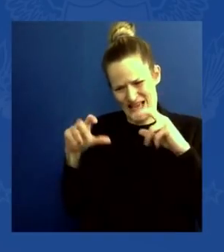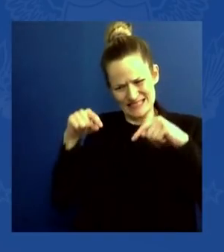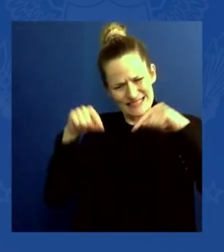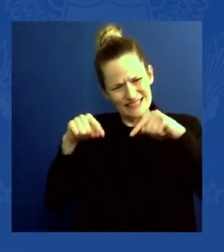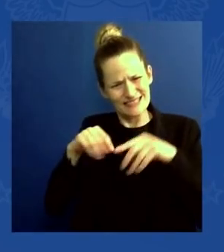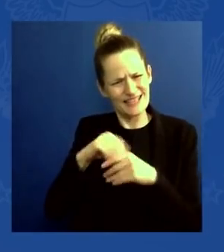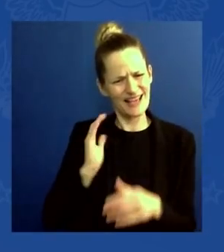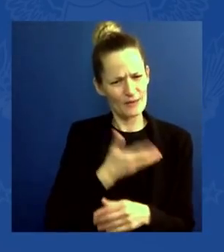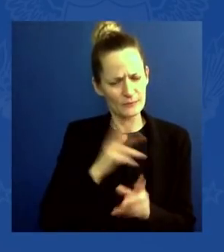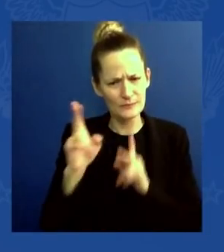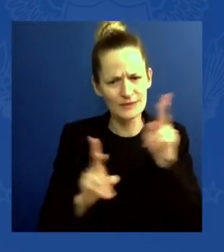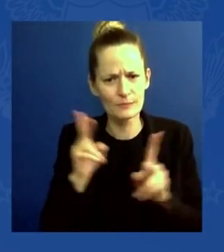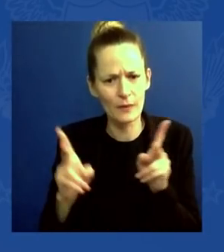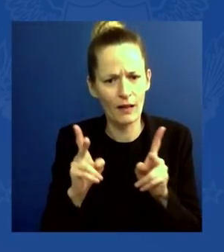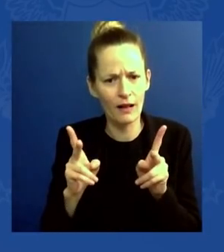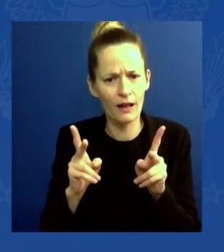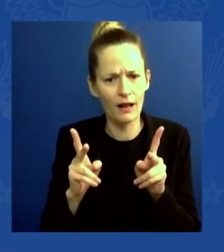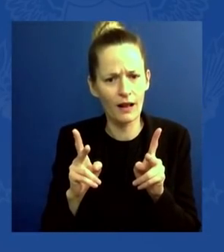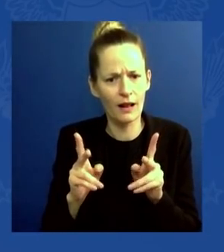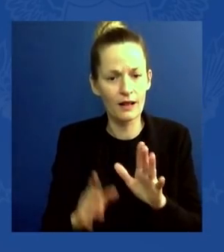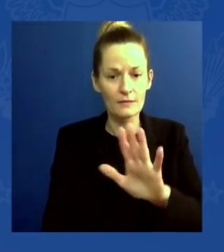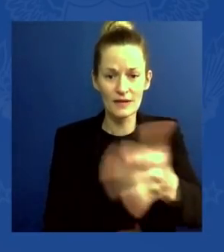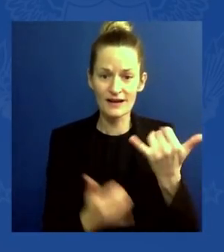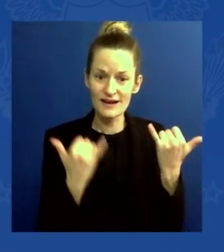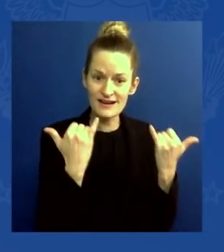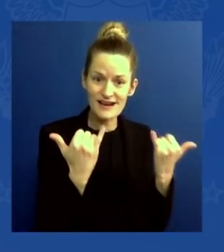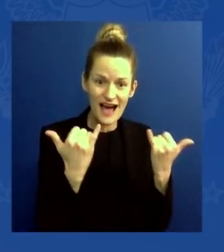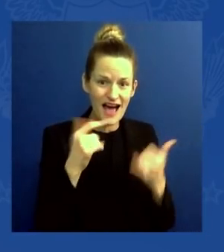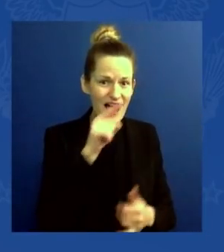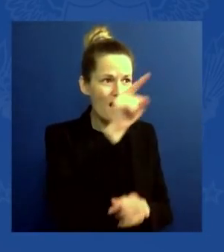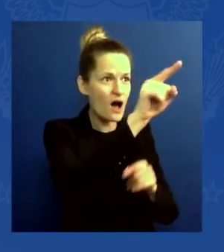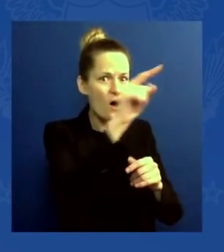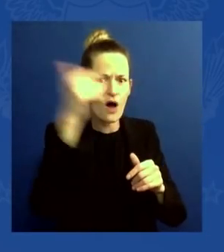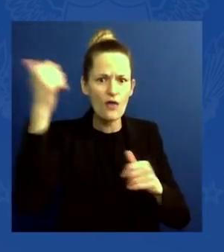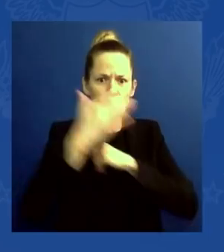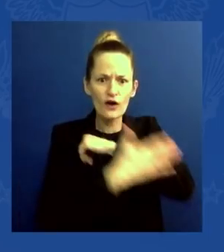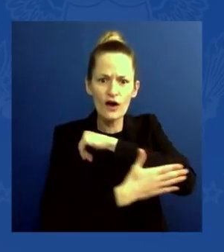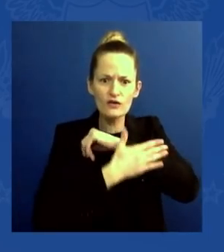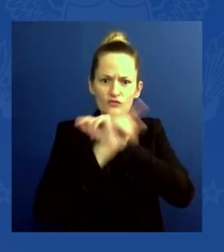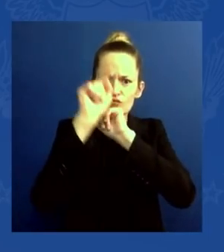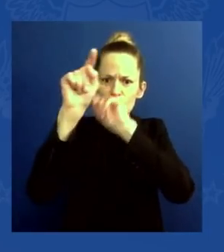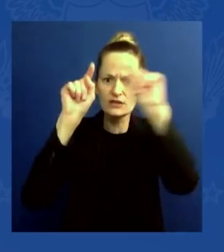We invested in education. We invested in health. We invested in things that affect people's opportunities to succeed.